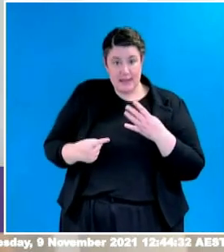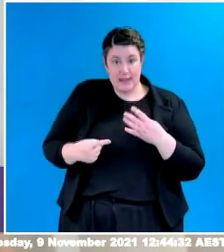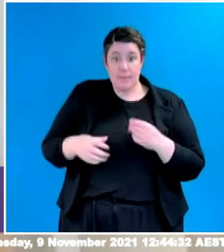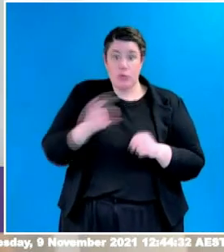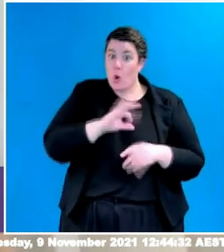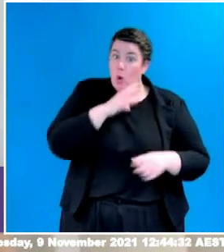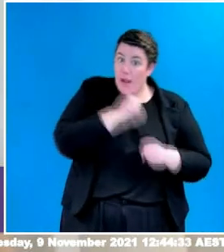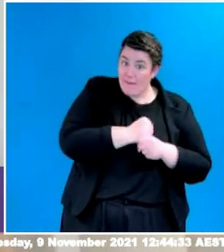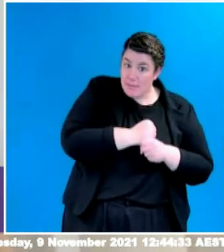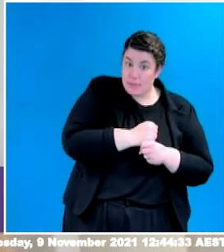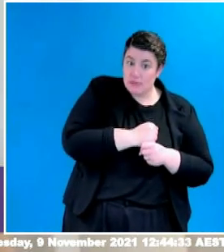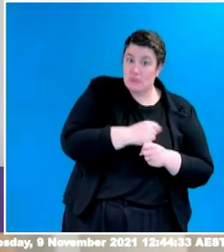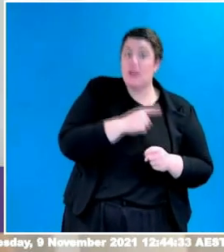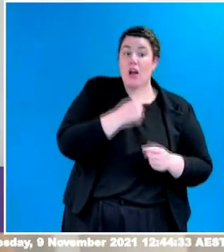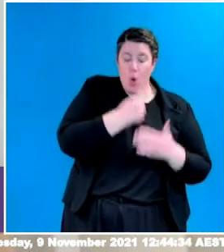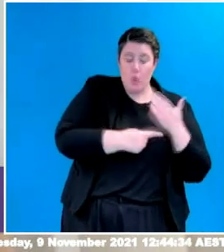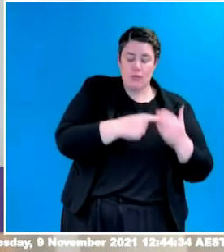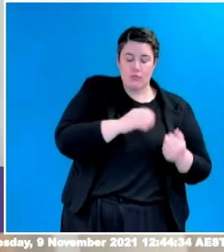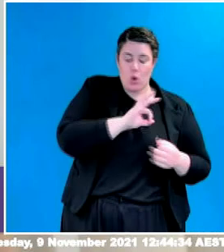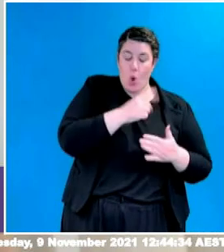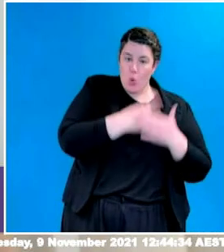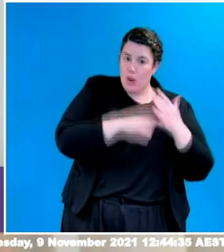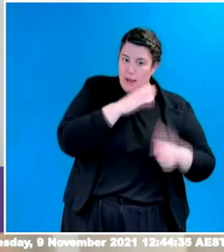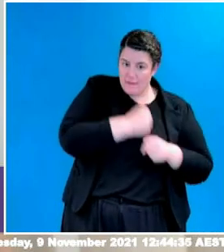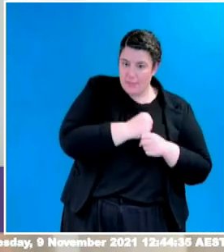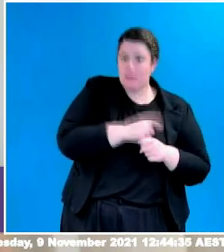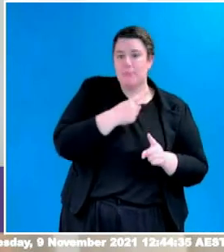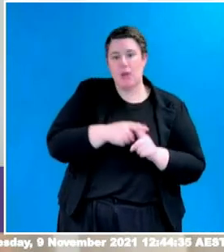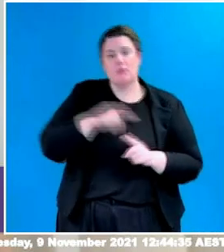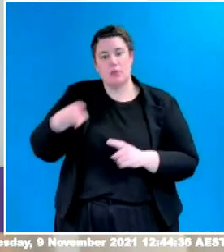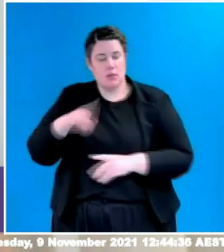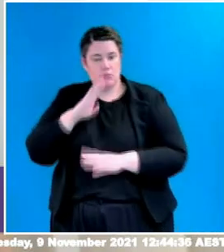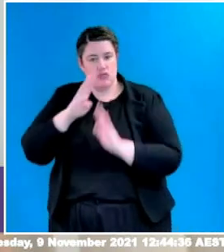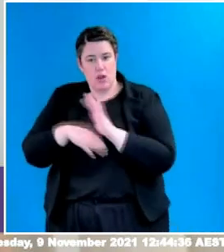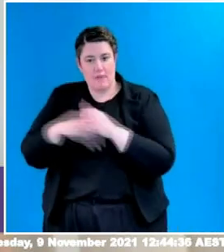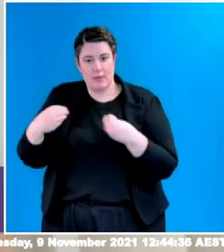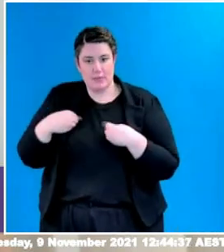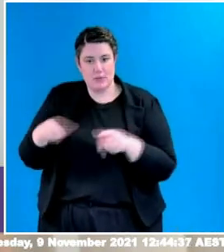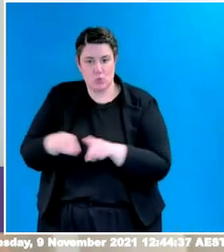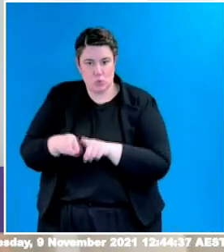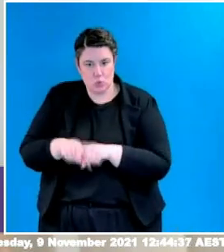we are not going to see this change, according to the evidence we have from the international community.